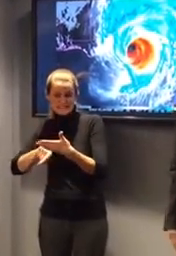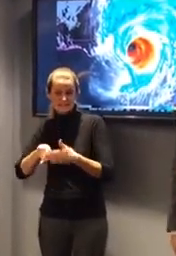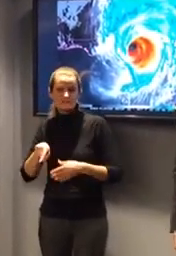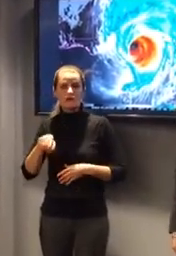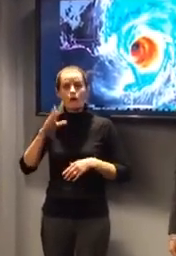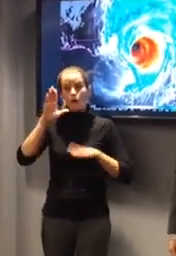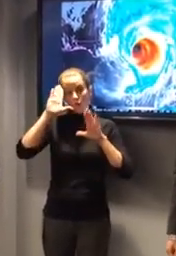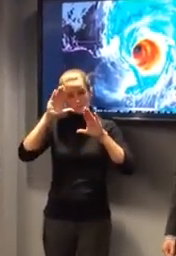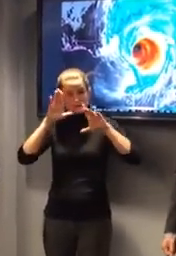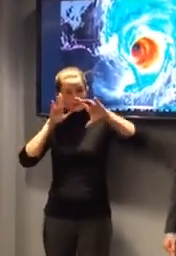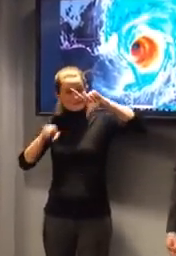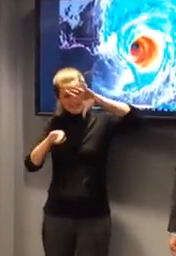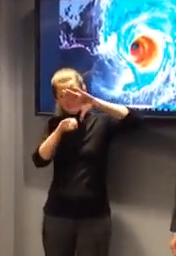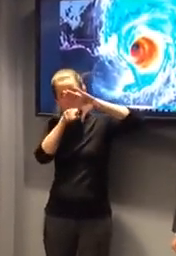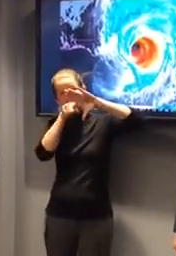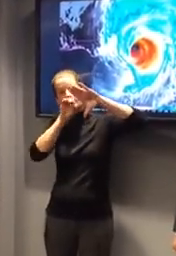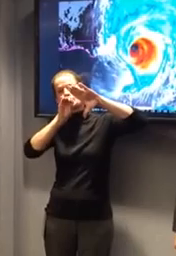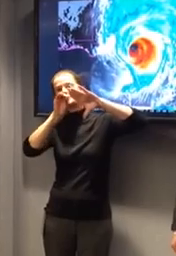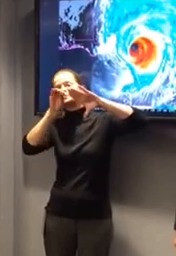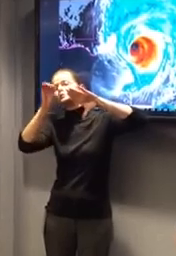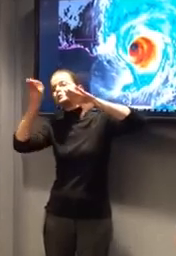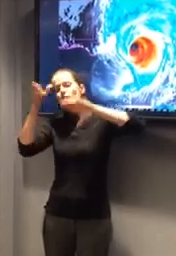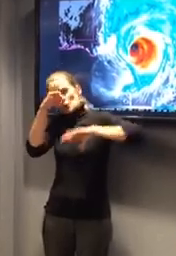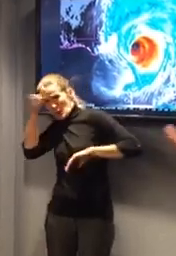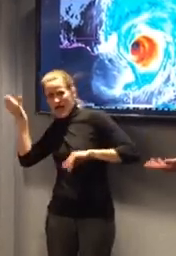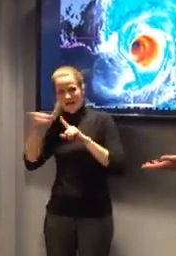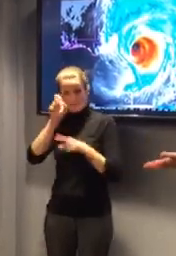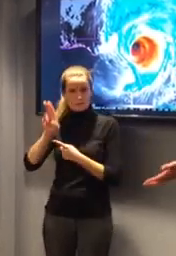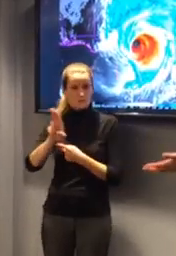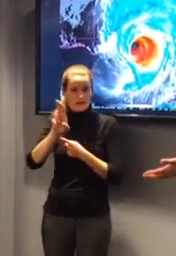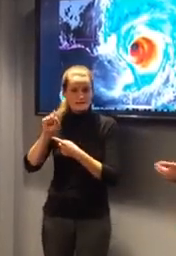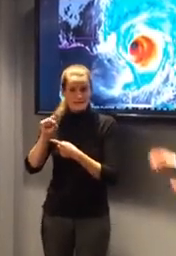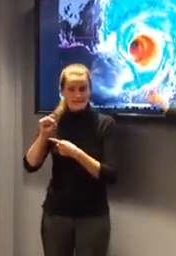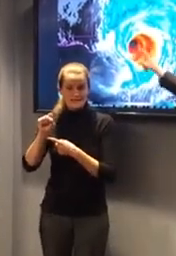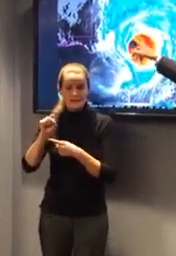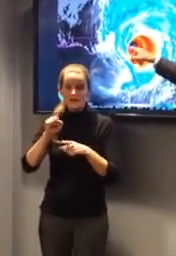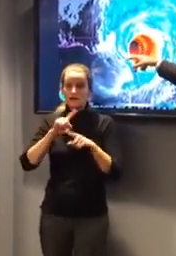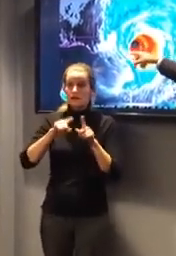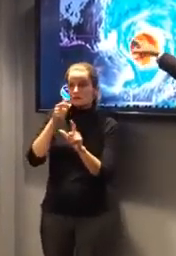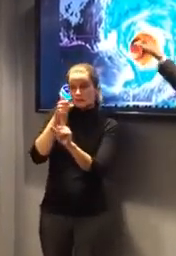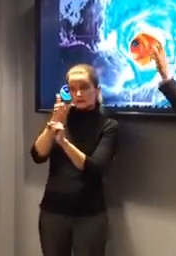So even though the storm is weakening somewhat we still have some very powerful winds along the coastal areas.